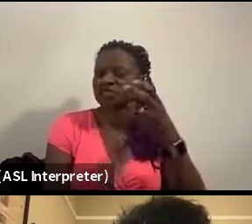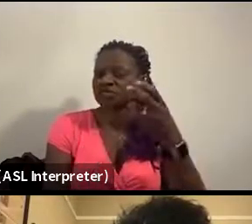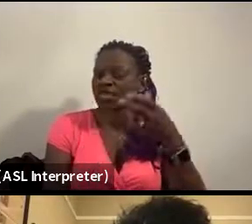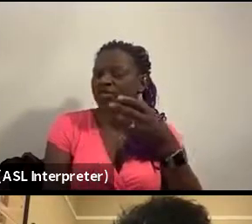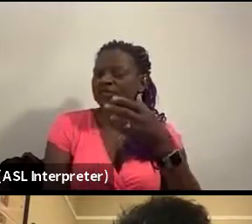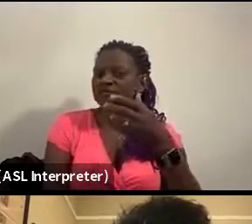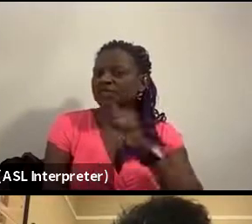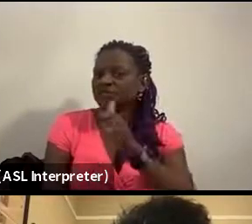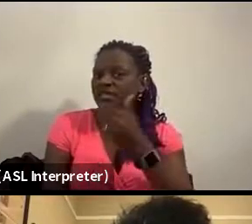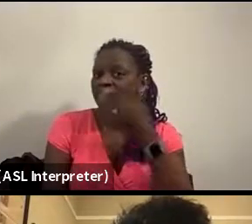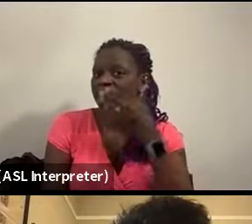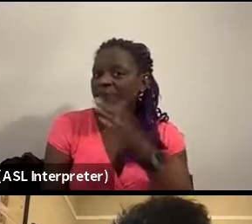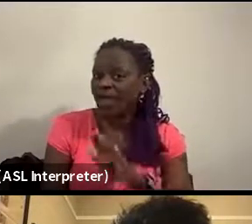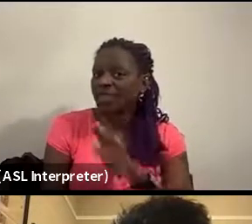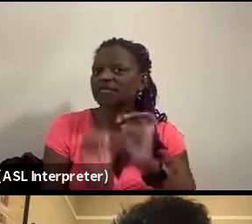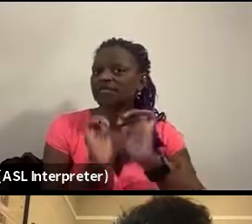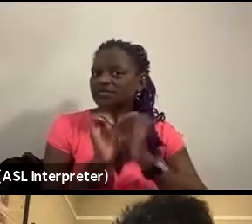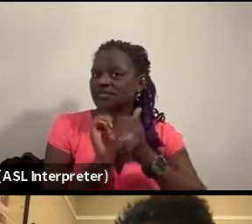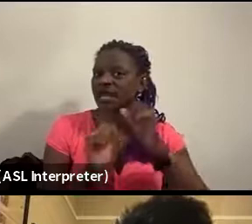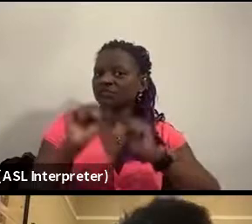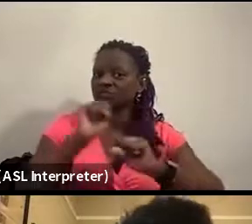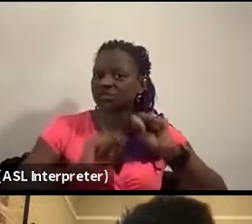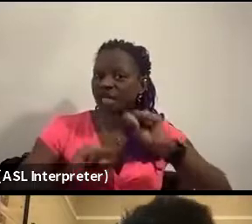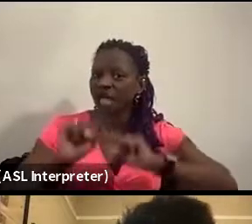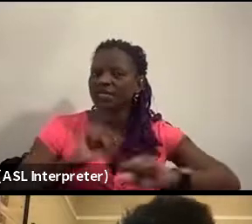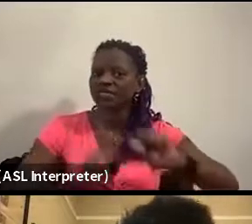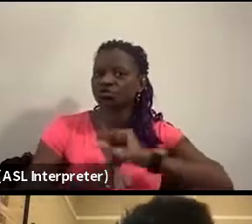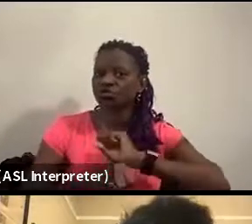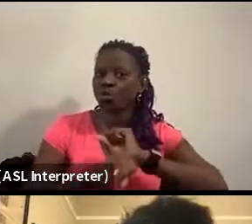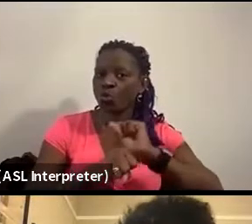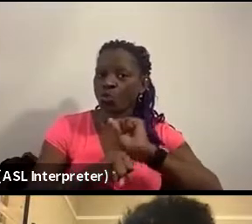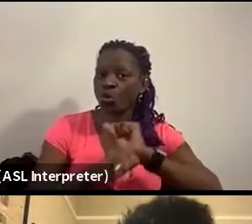This is how science is supposed to work. And I'm very reassured that they're taking